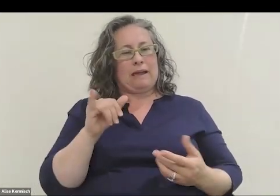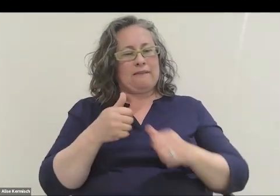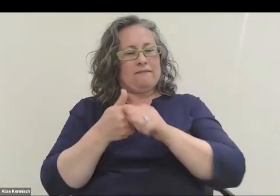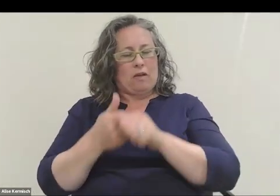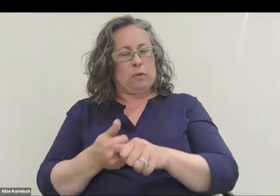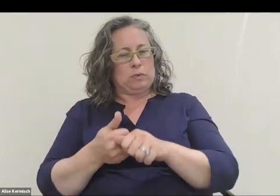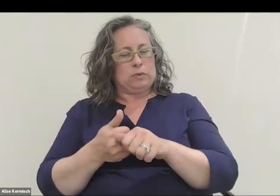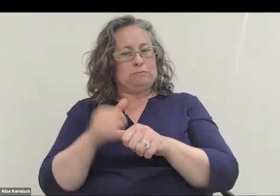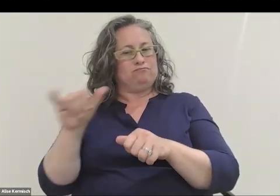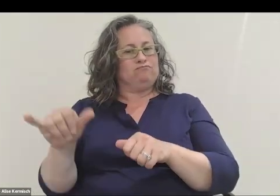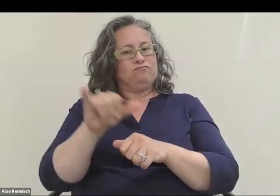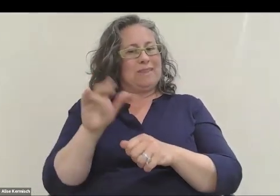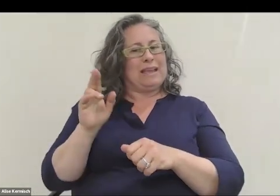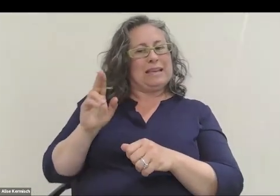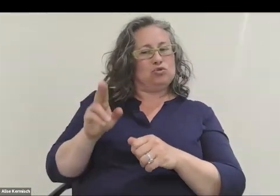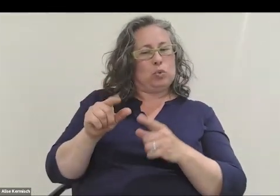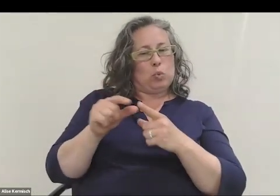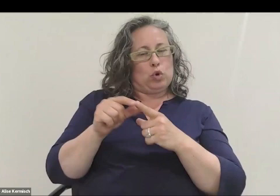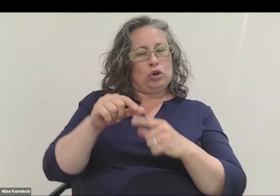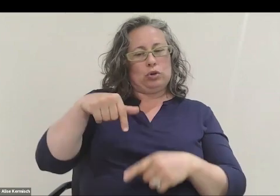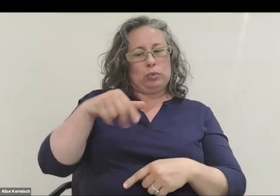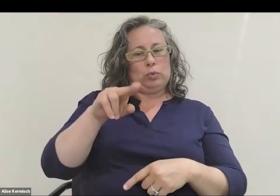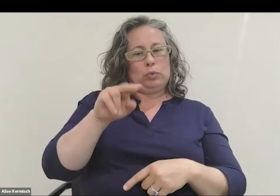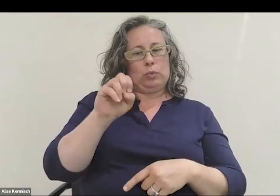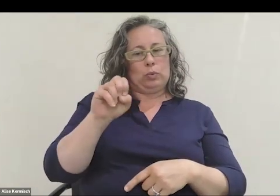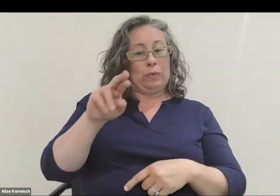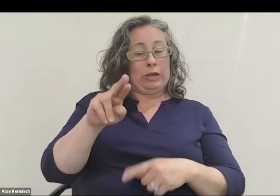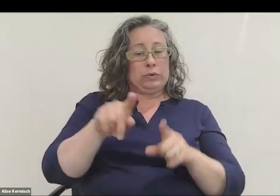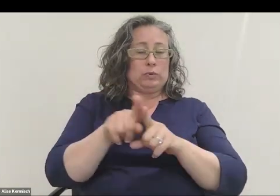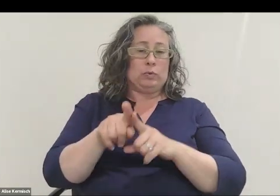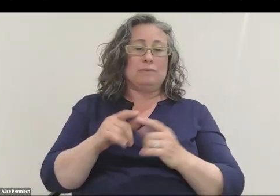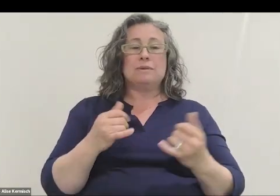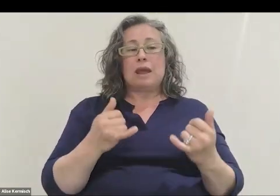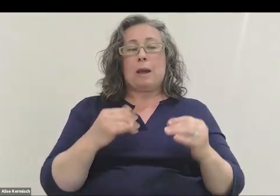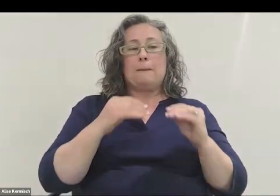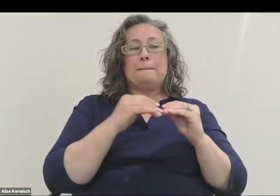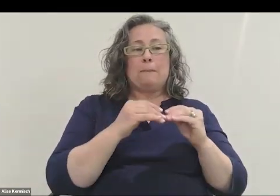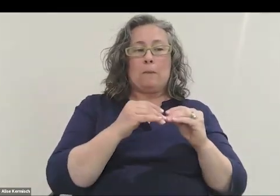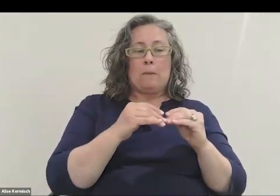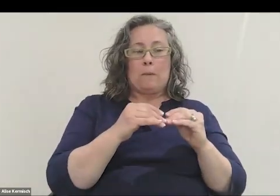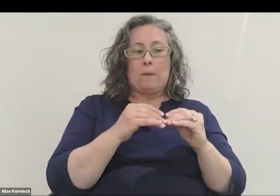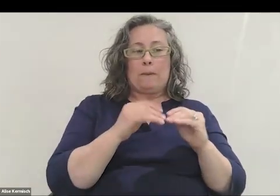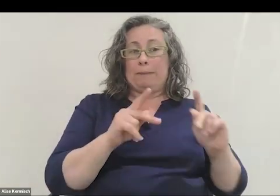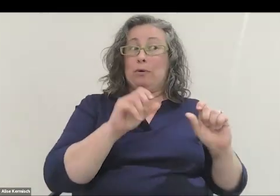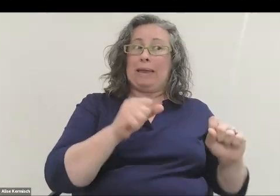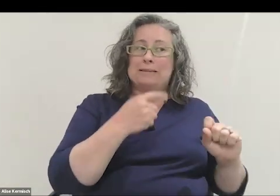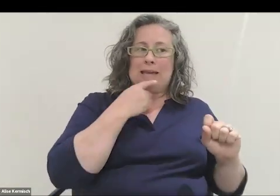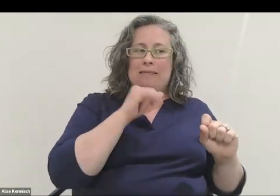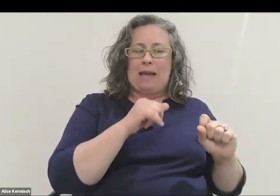of the history of the word queer in some ways too. Now more people can say it than could even 10 years ago,